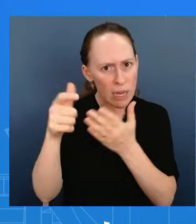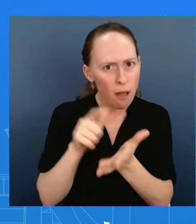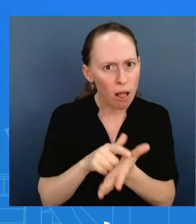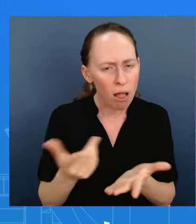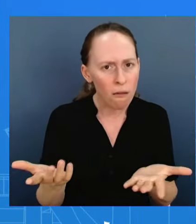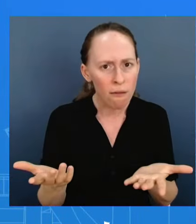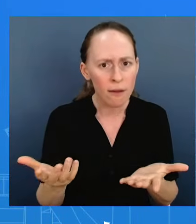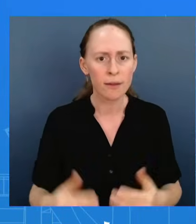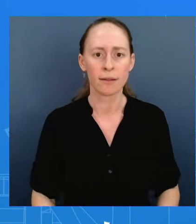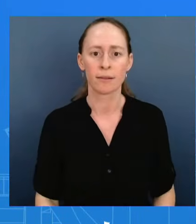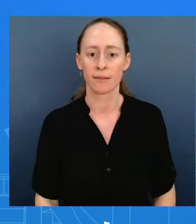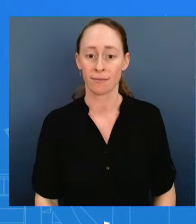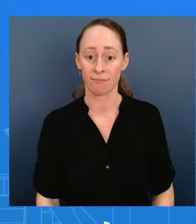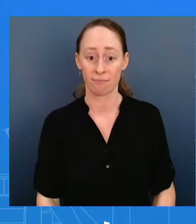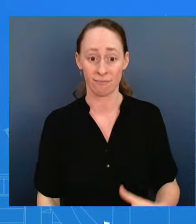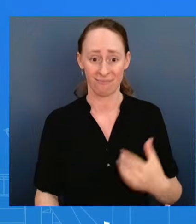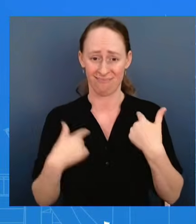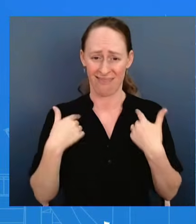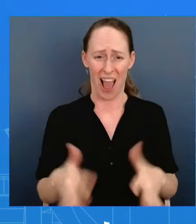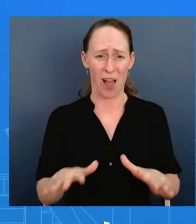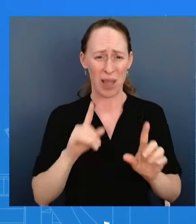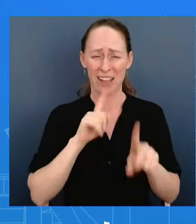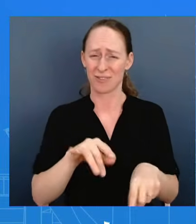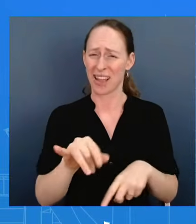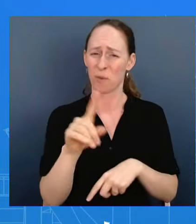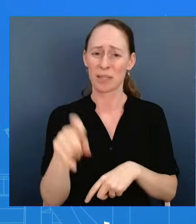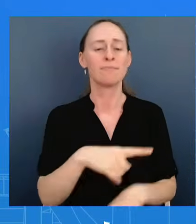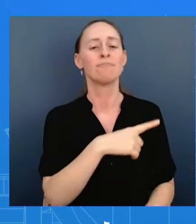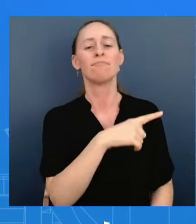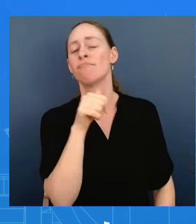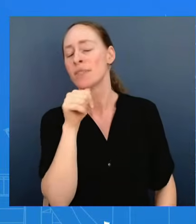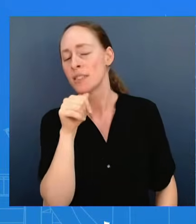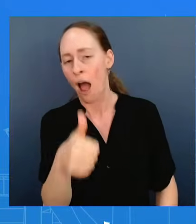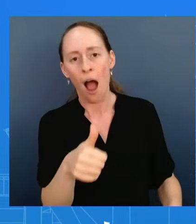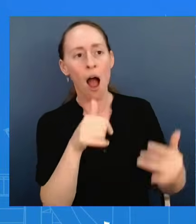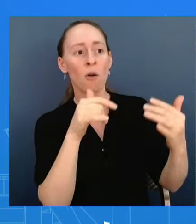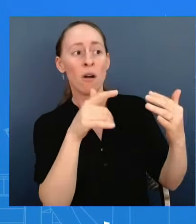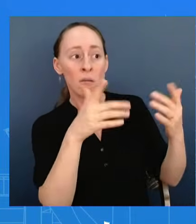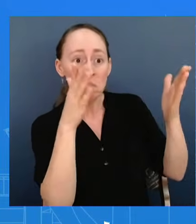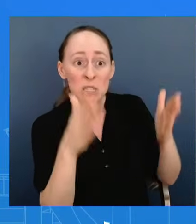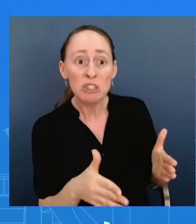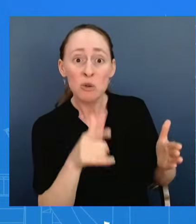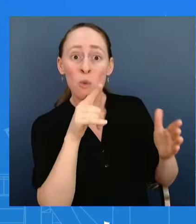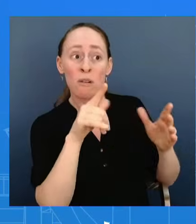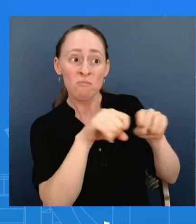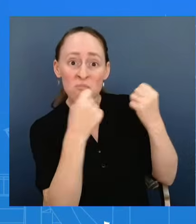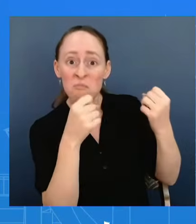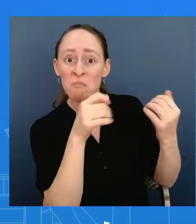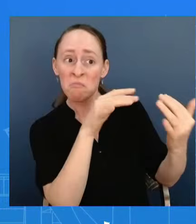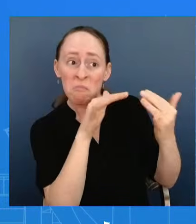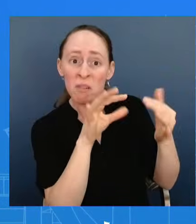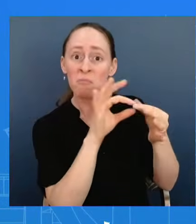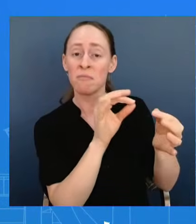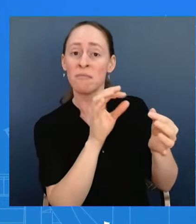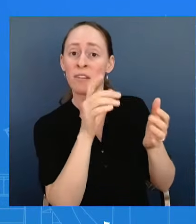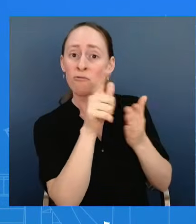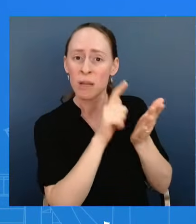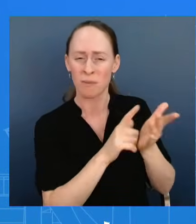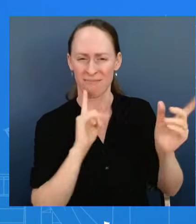We don’t consider him a war criminal. Ms. Jean-Pierre: Go ahead, Janne. The Press: Thank you, Karine. The Press: Thank you -- thank -- yes, she called me. The Press: I thought she said “Jake.” The Press: And thank -- thank you very much.